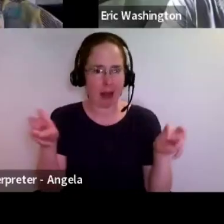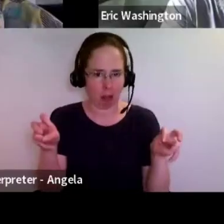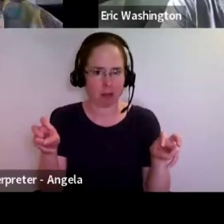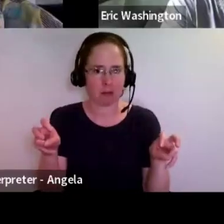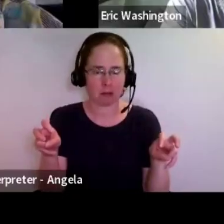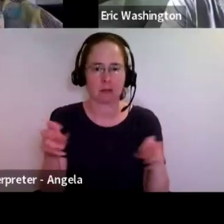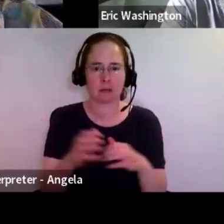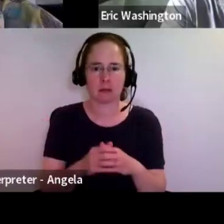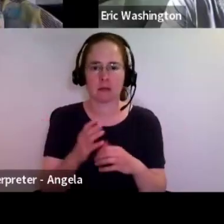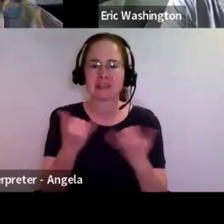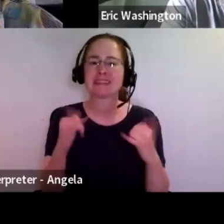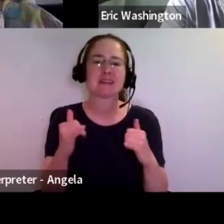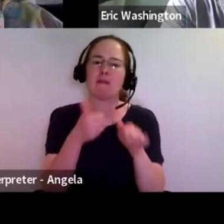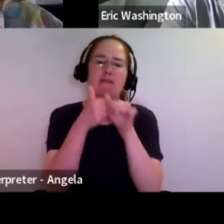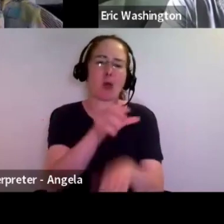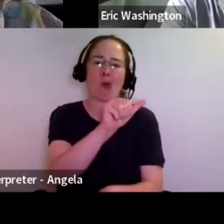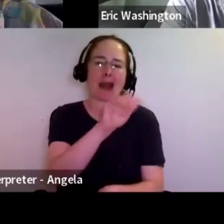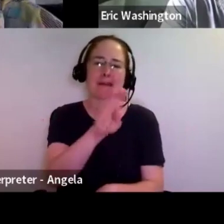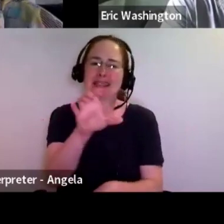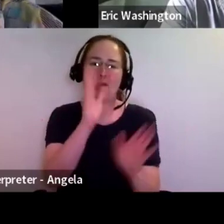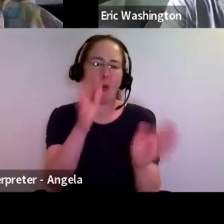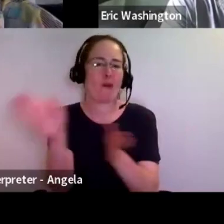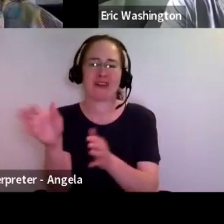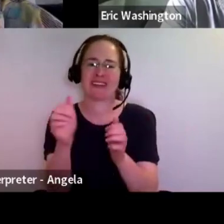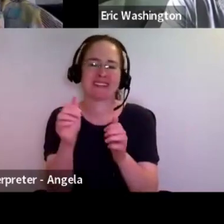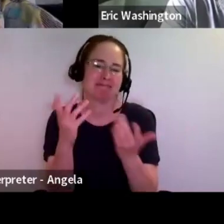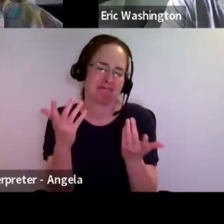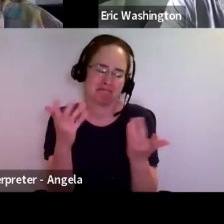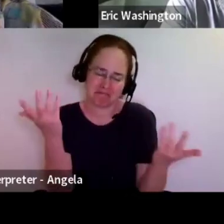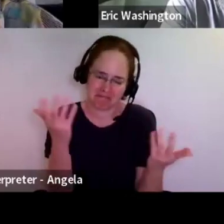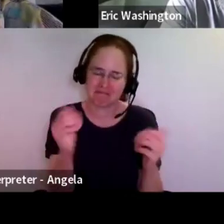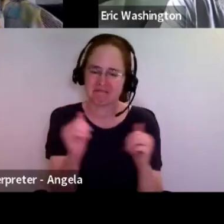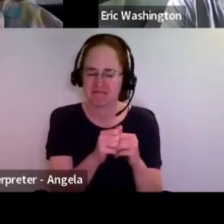the alphabetical order, just for the sake of being. Organized,